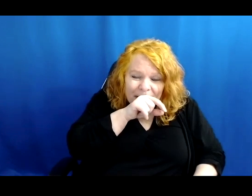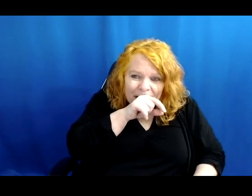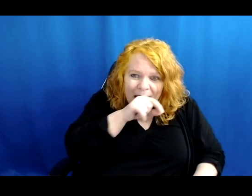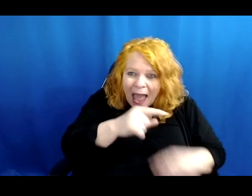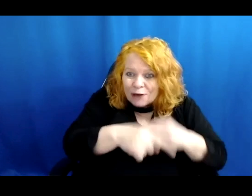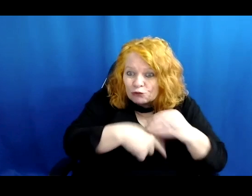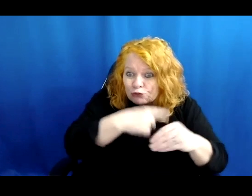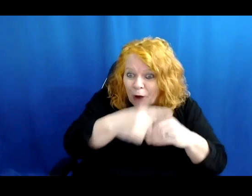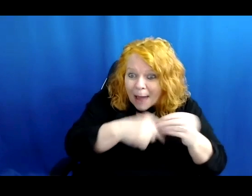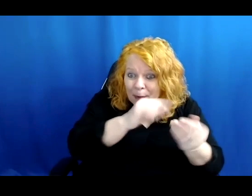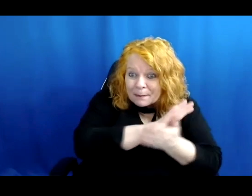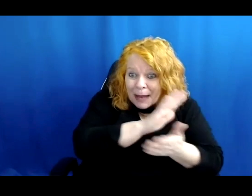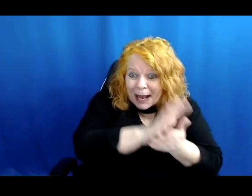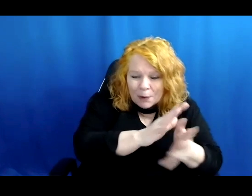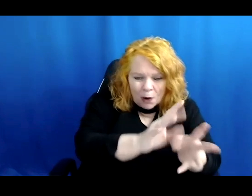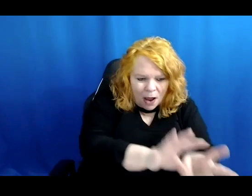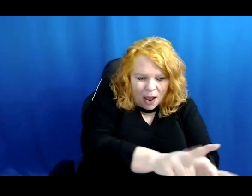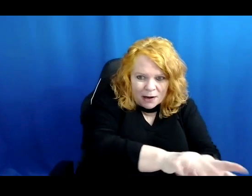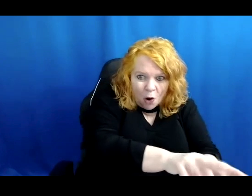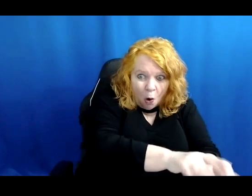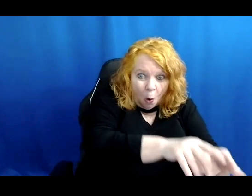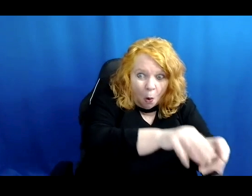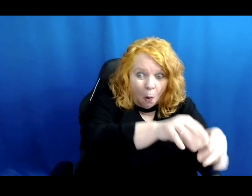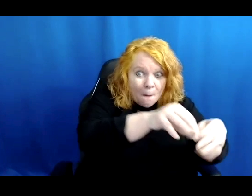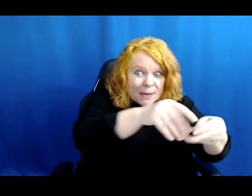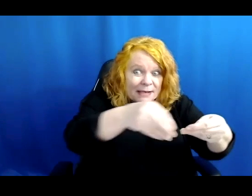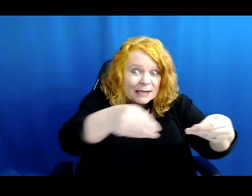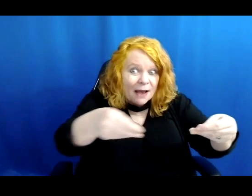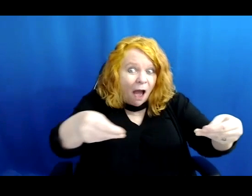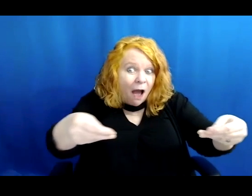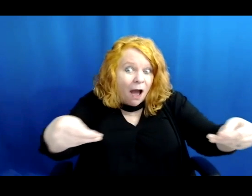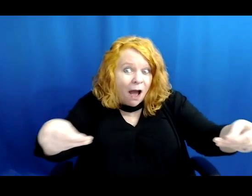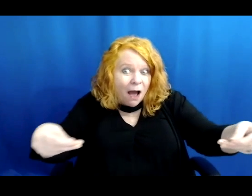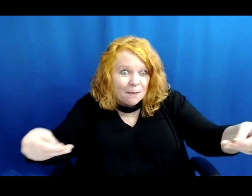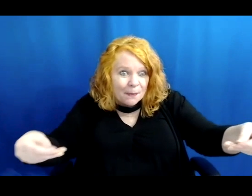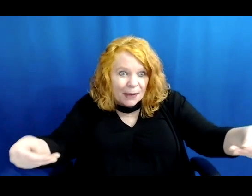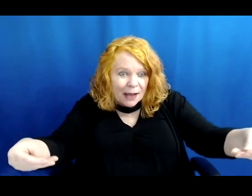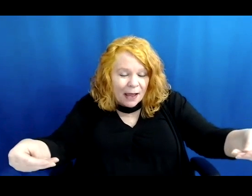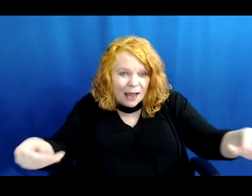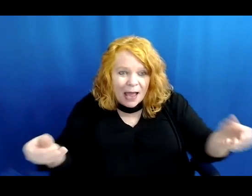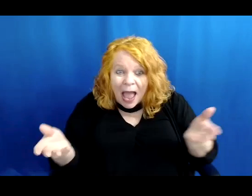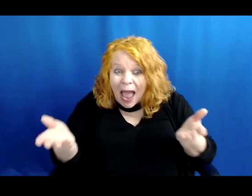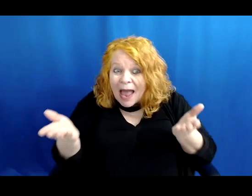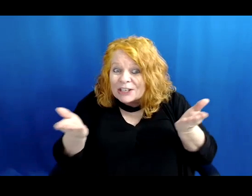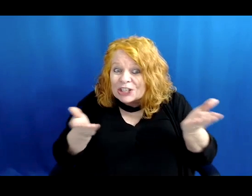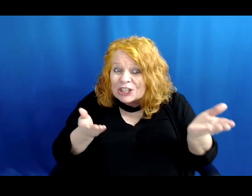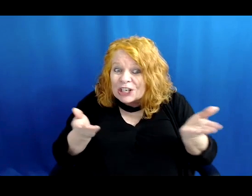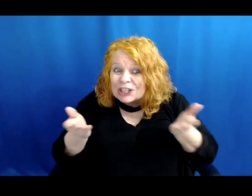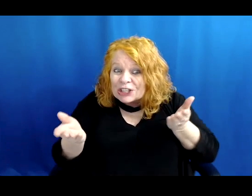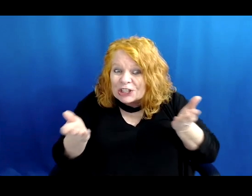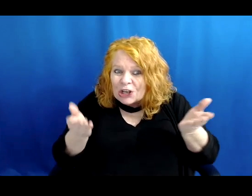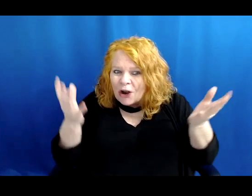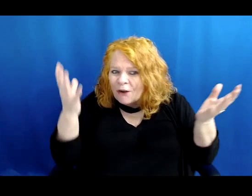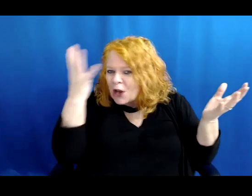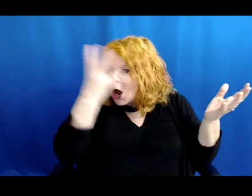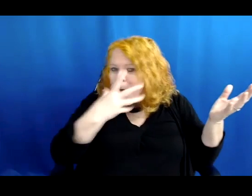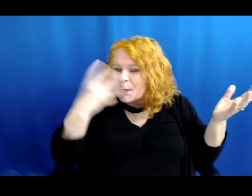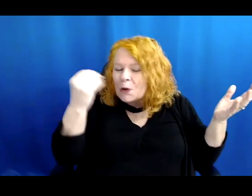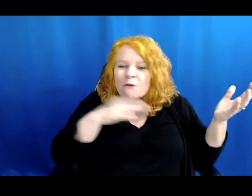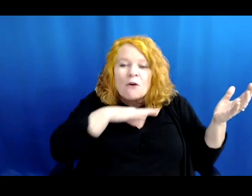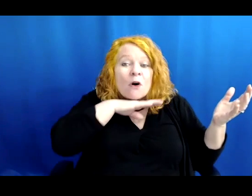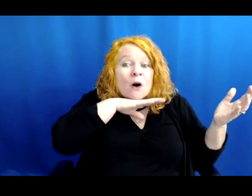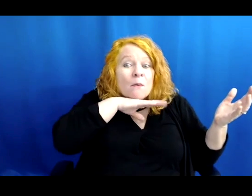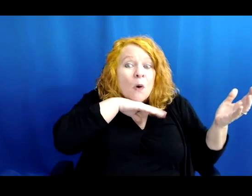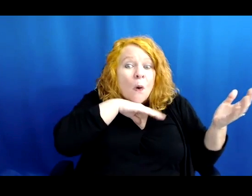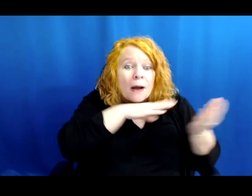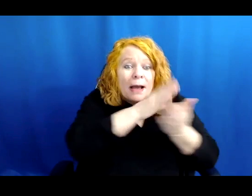in paper and opened it with her beak and she served up beautiful pork pie covered in pastry.